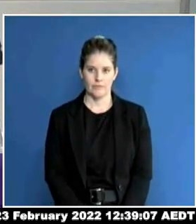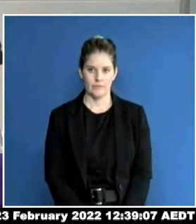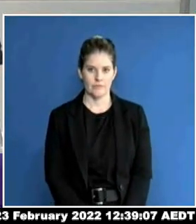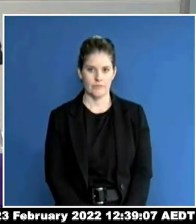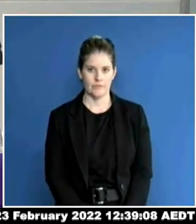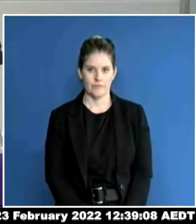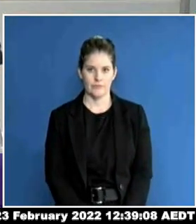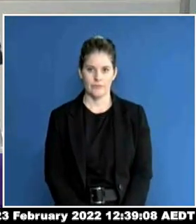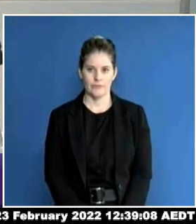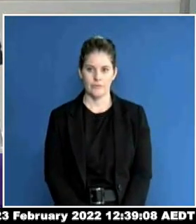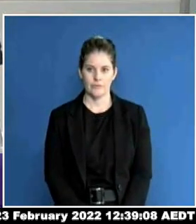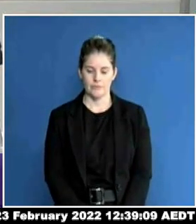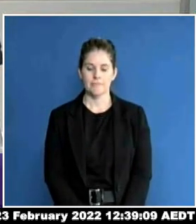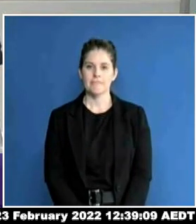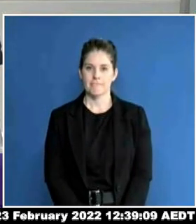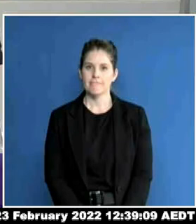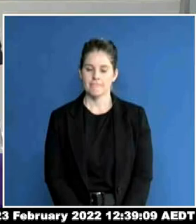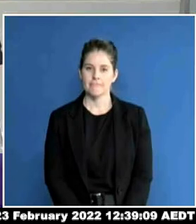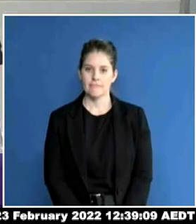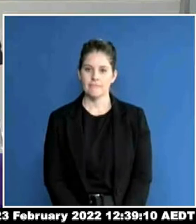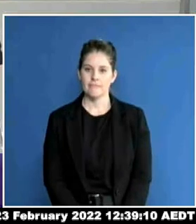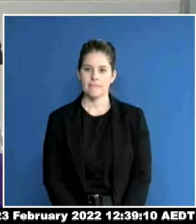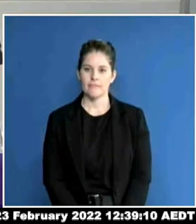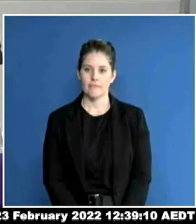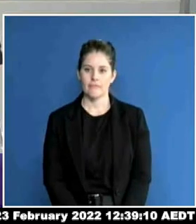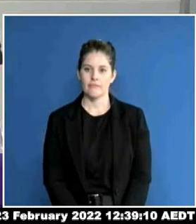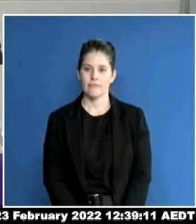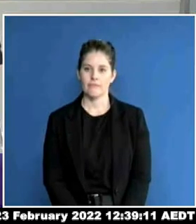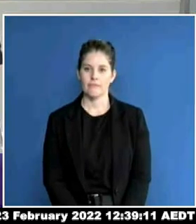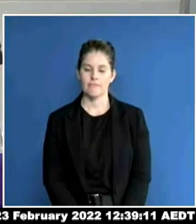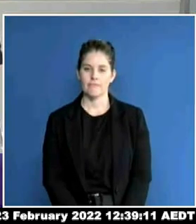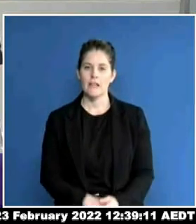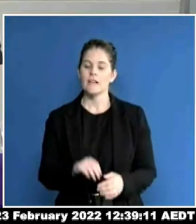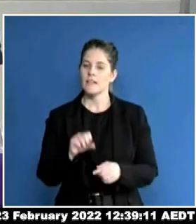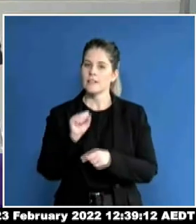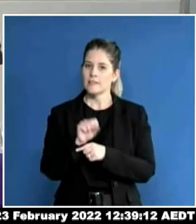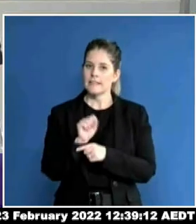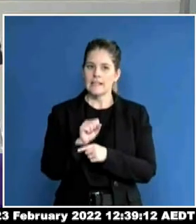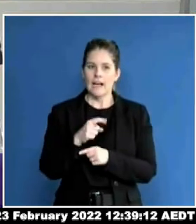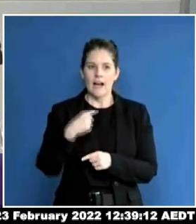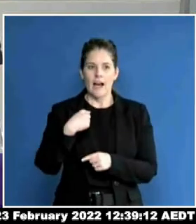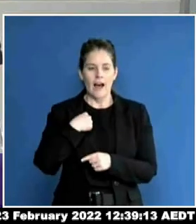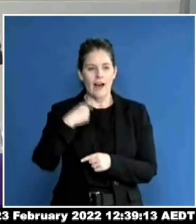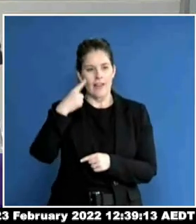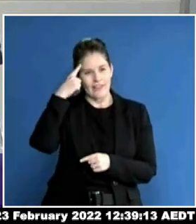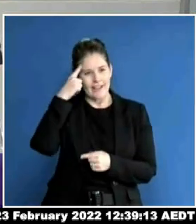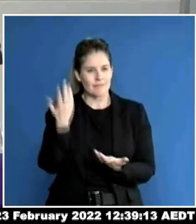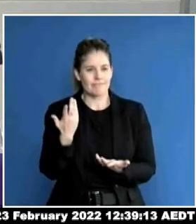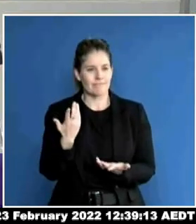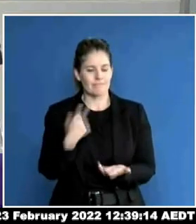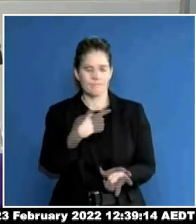Yes. I think it's an earnestness that a person comes into the job seeking to - like, their